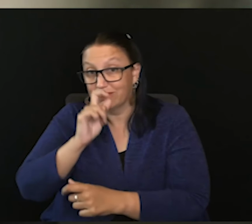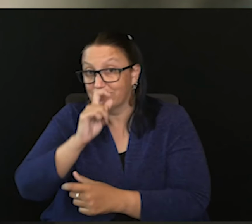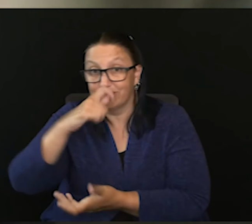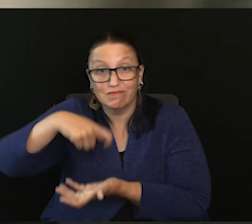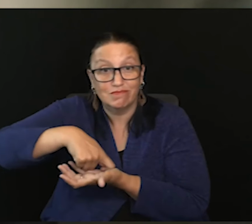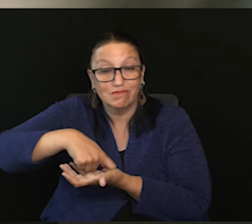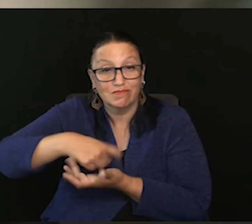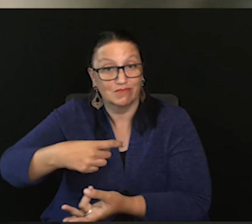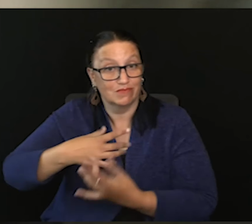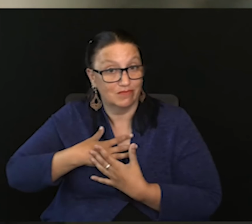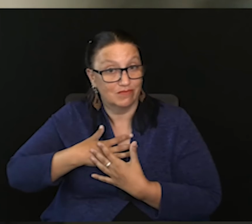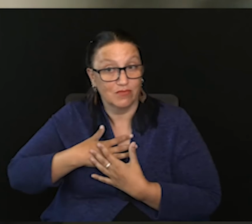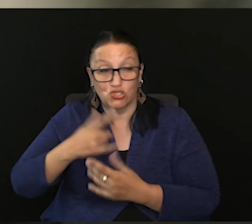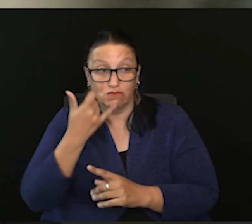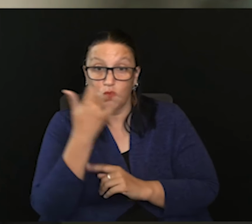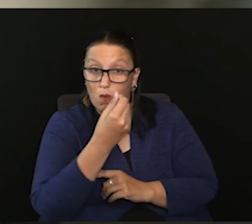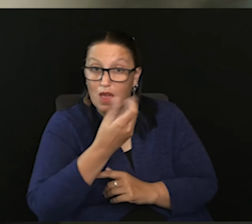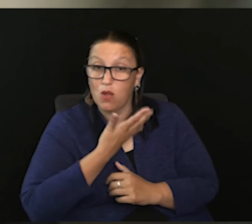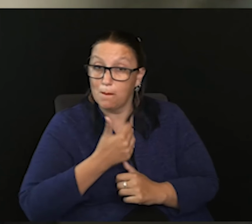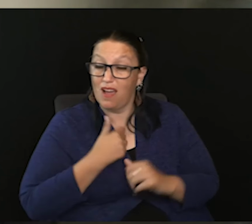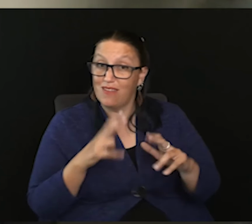she just let our family know.